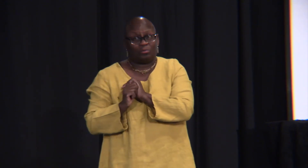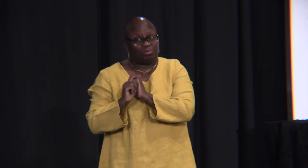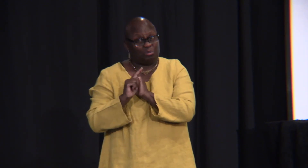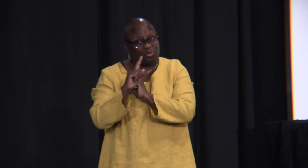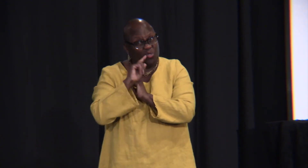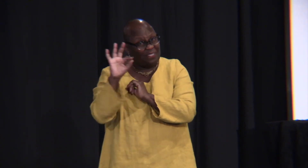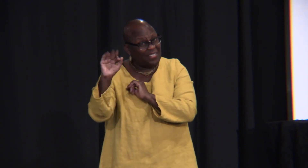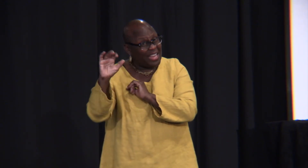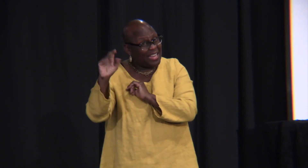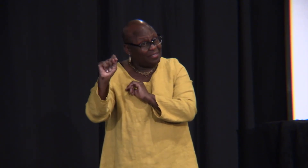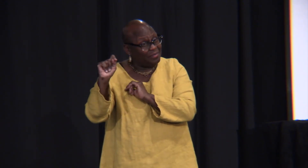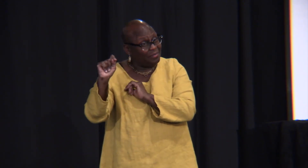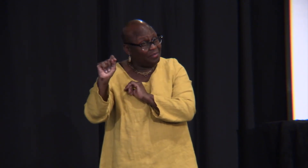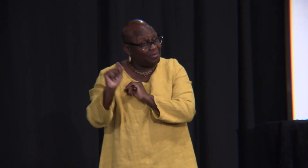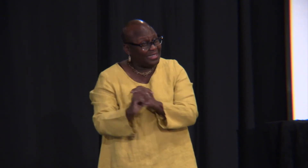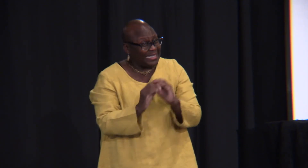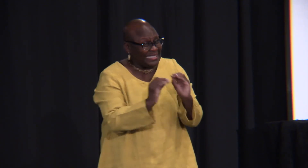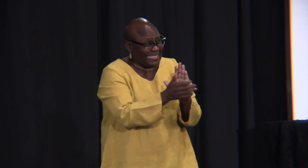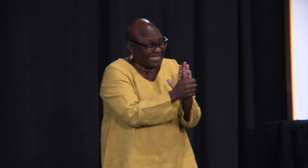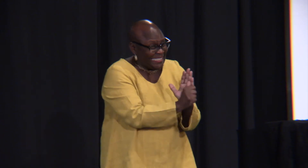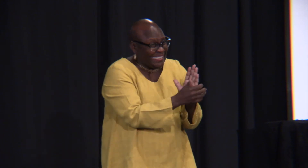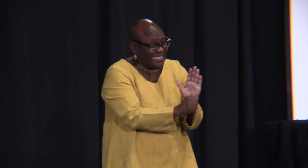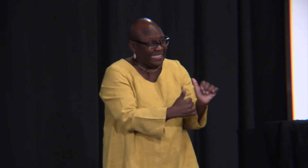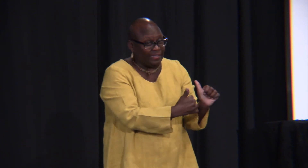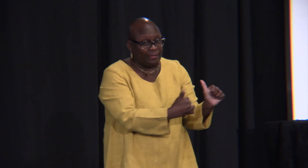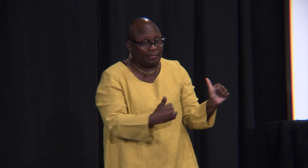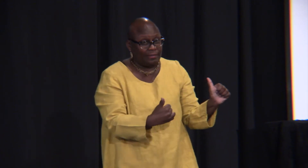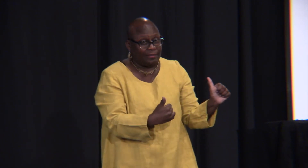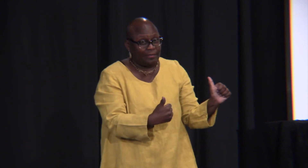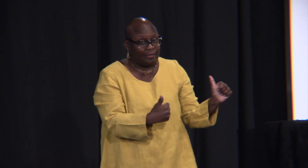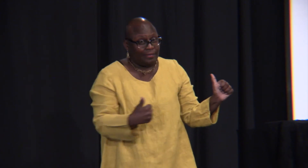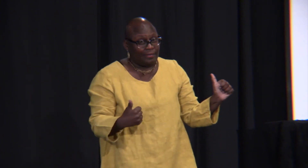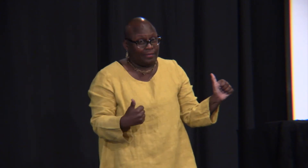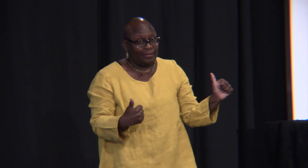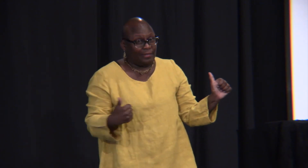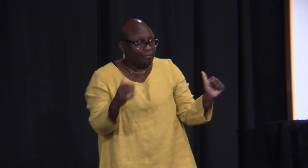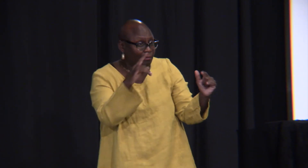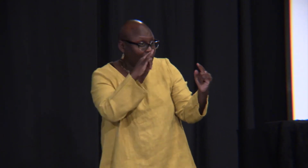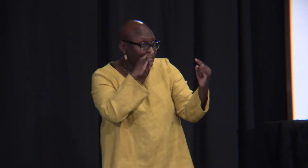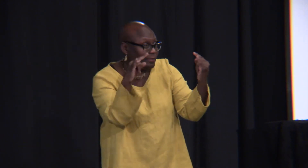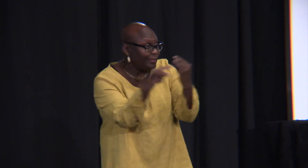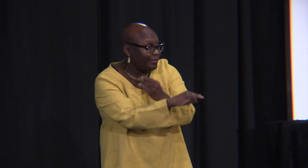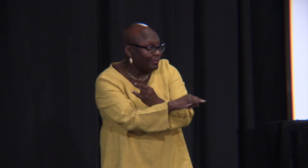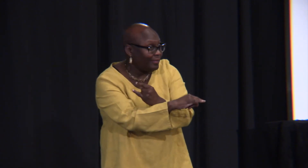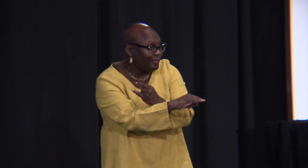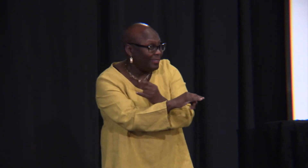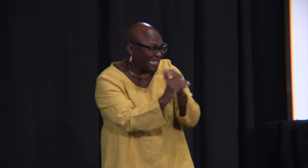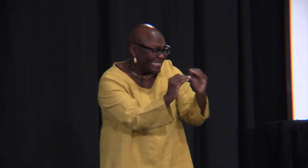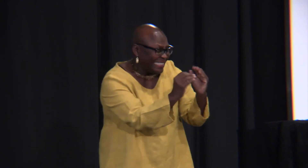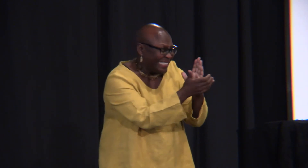I have been to so many schools where the teachers love to hand out worksheets and drills.